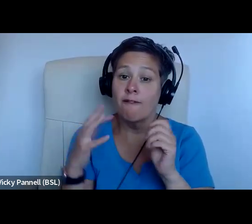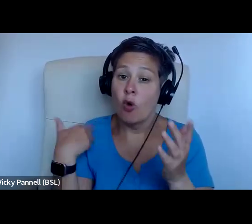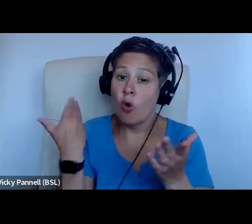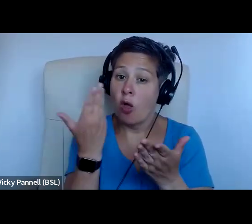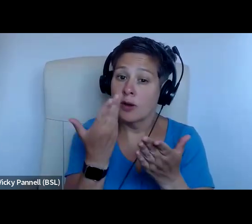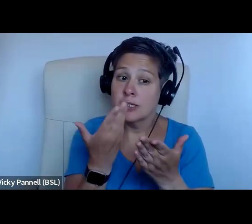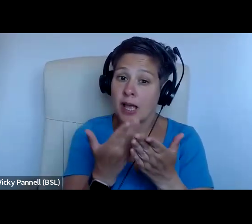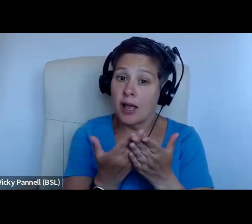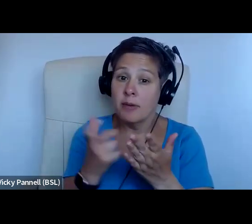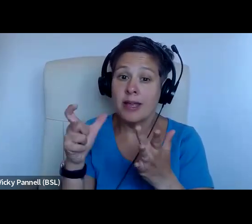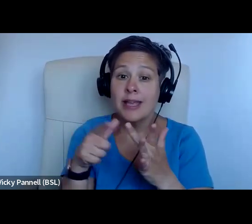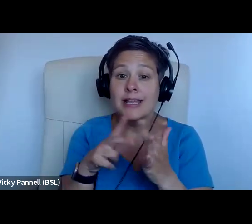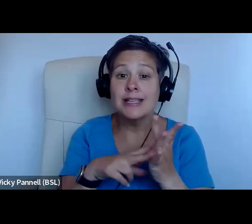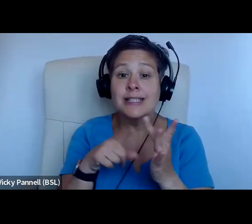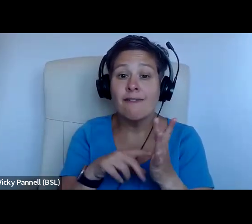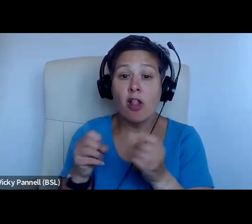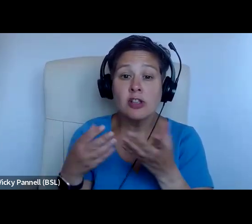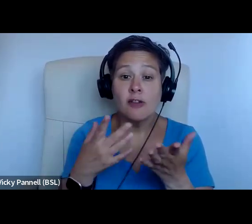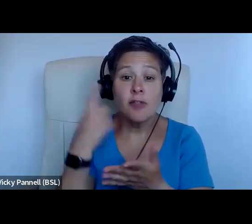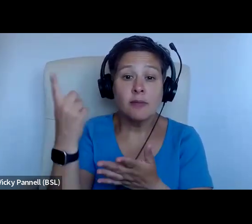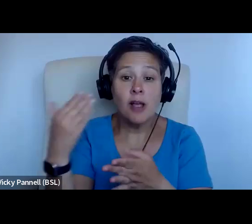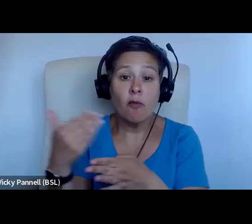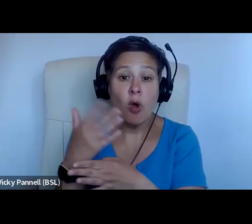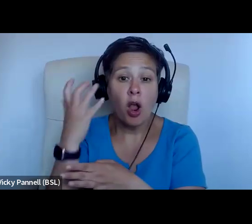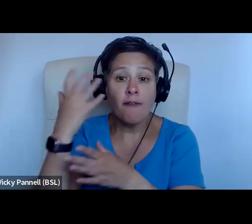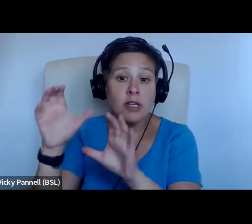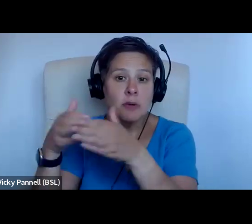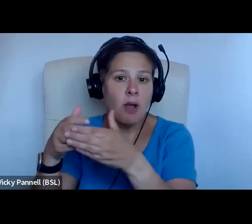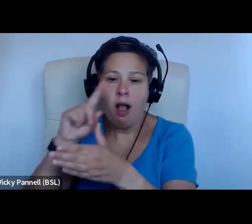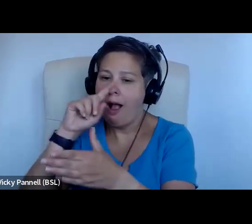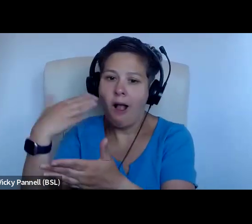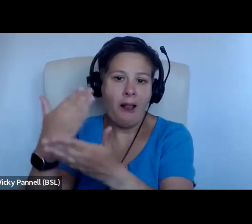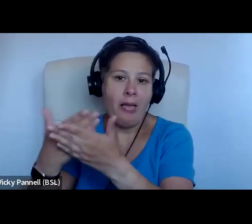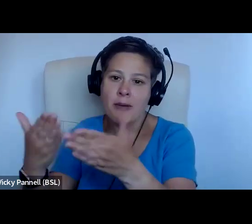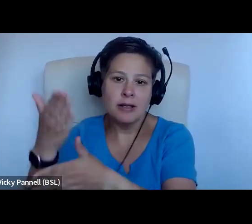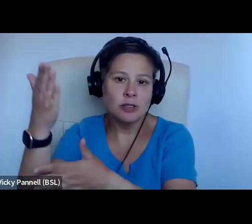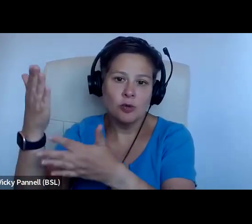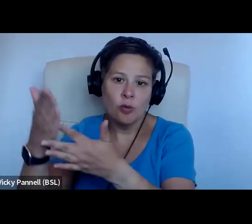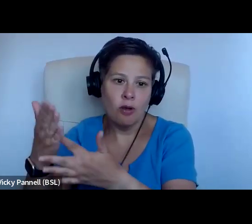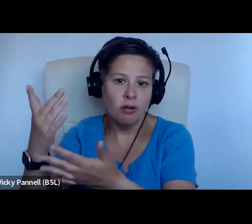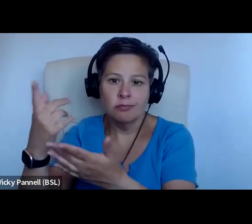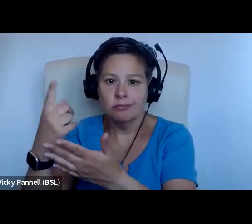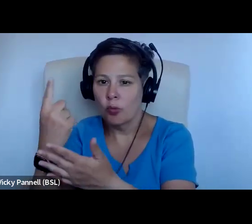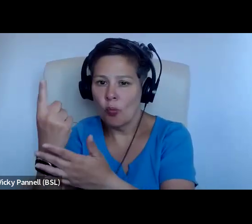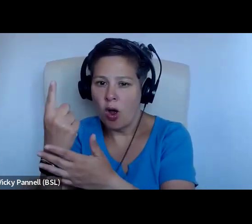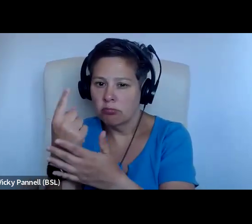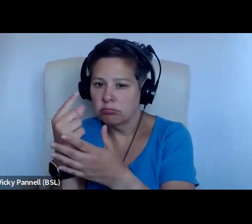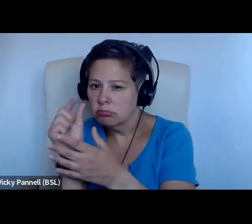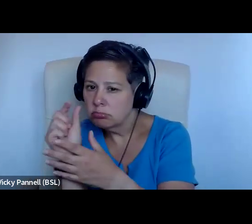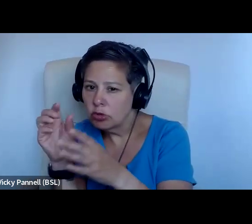It's only more recently, I believe in 2013, that the government made it so that civil servants who work for